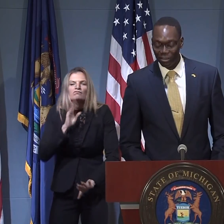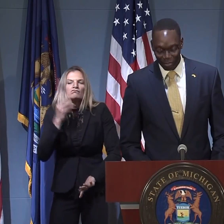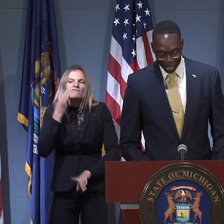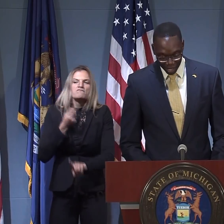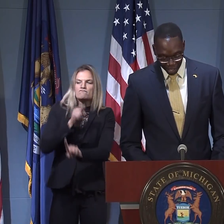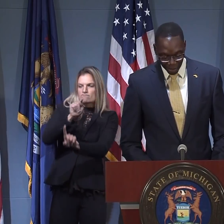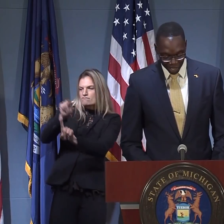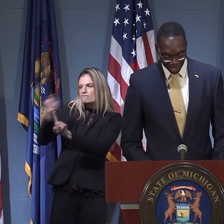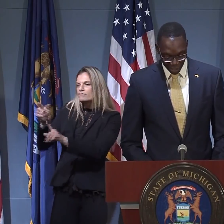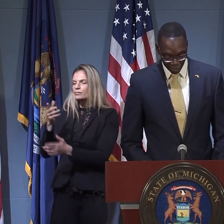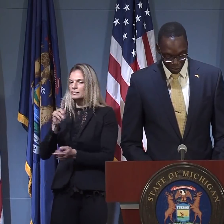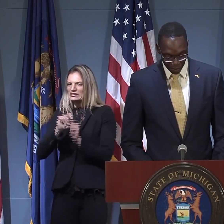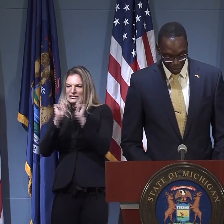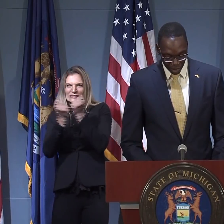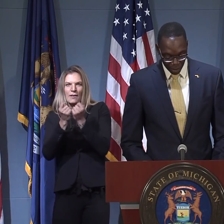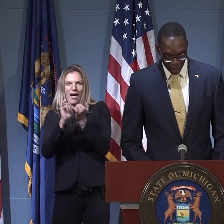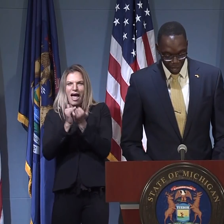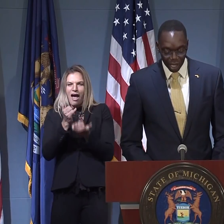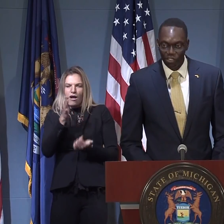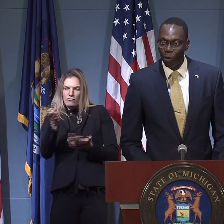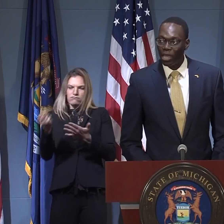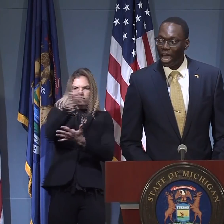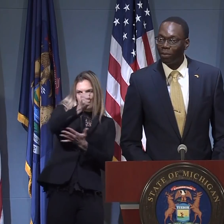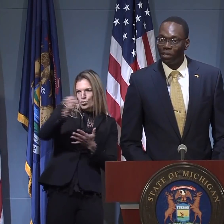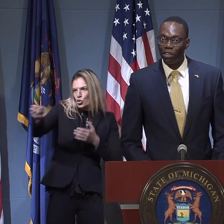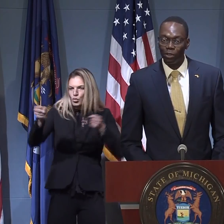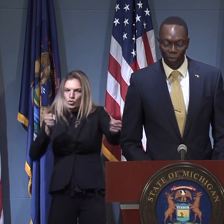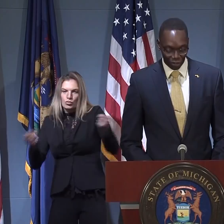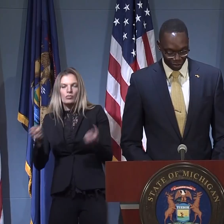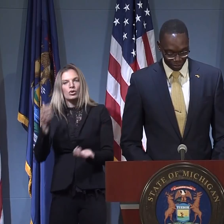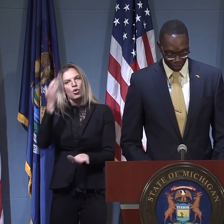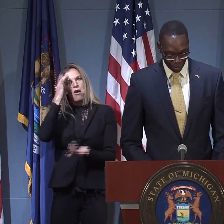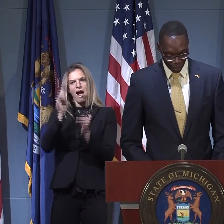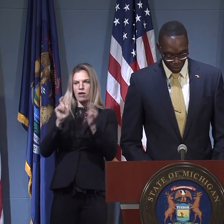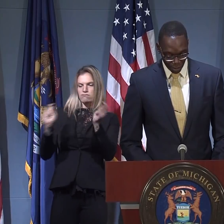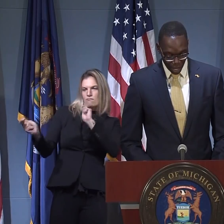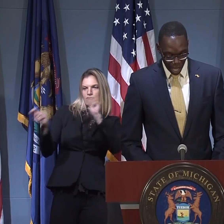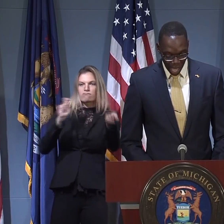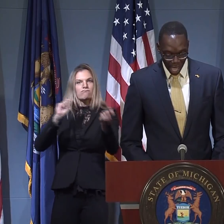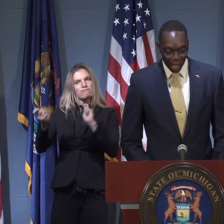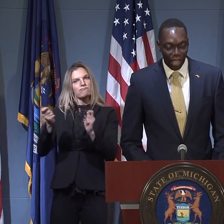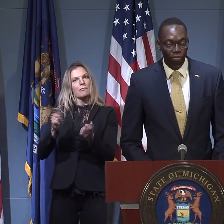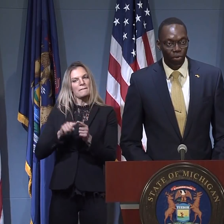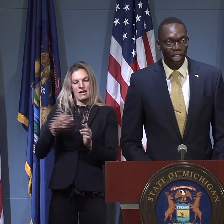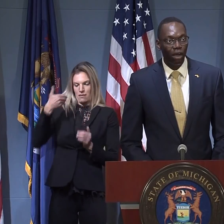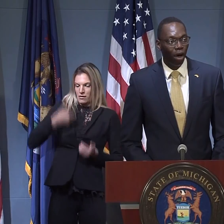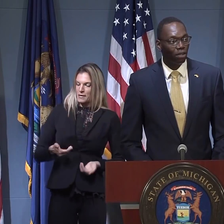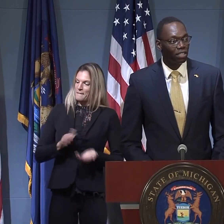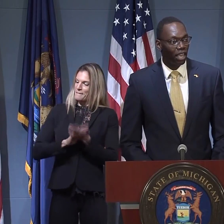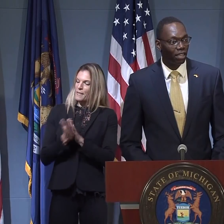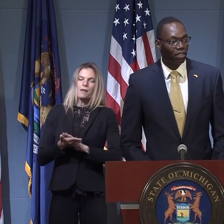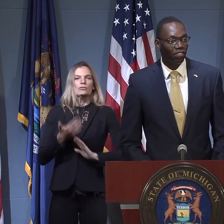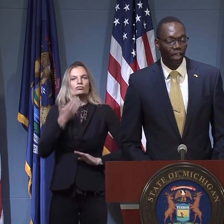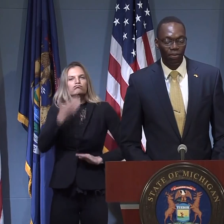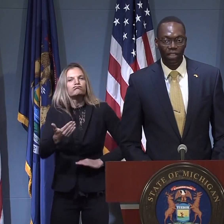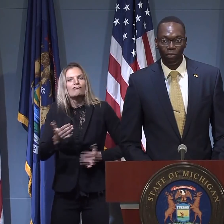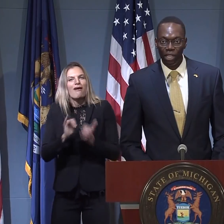THAT EVERYBODY HAS DIFFERENT SKILLS AND DIFFERENT ROLE TOLL PLAY ON THE TEAM. NEED TO MAKE SURE YOU PUT PEOPLE IN A POSITION TO BE SUCCESSFUL.